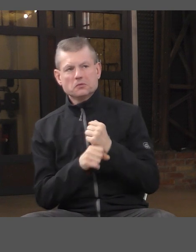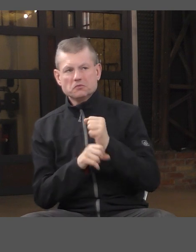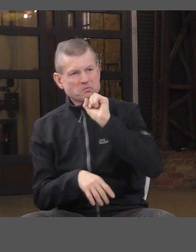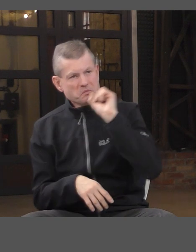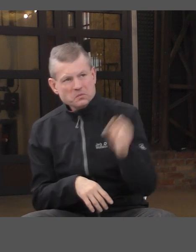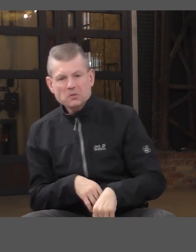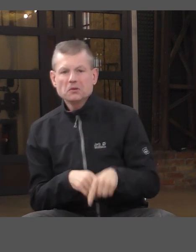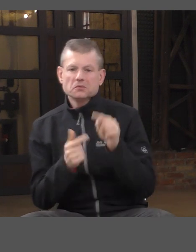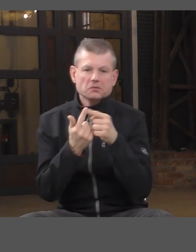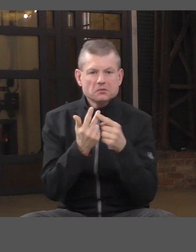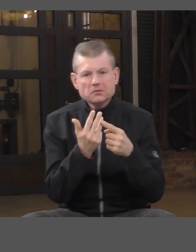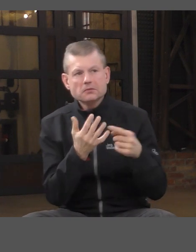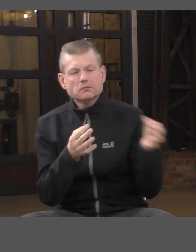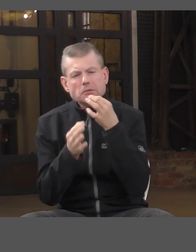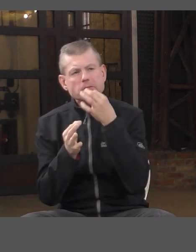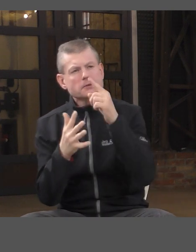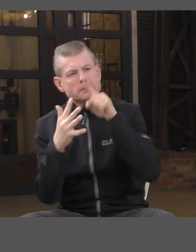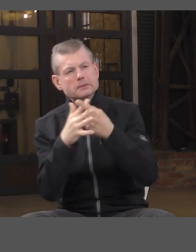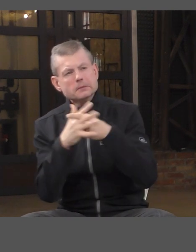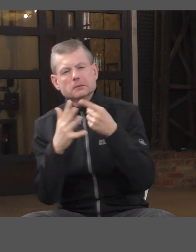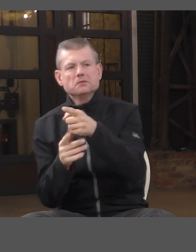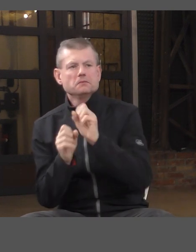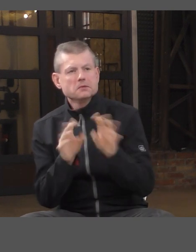Weekends off. I asked, I inquired.